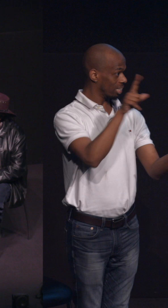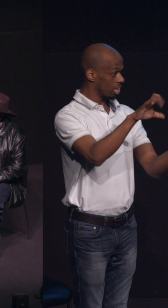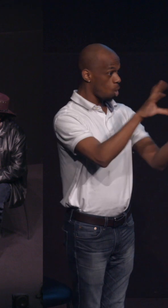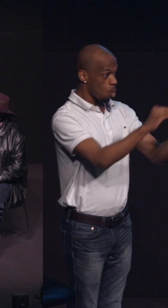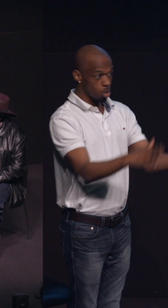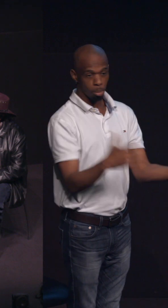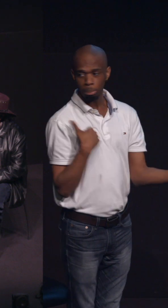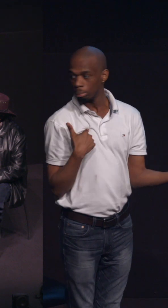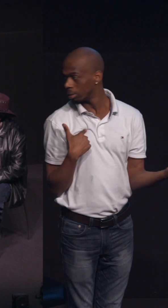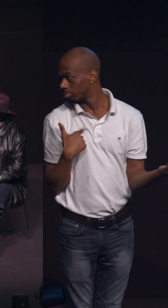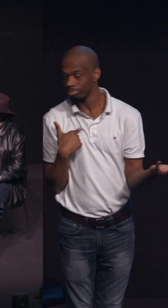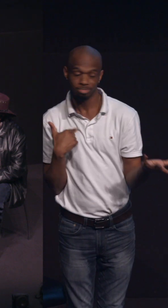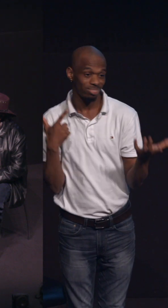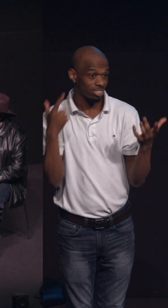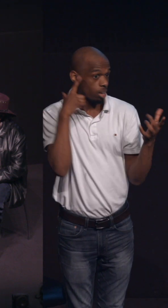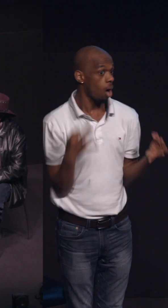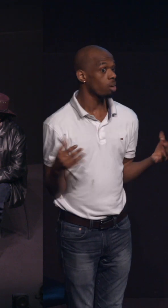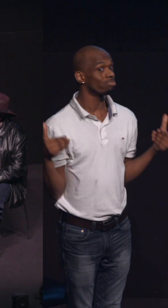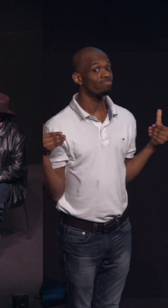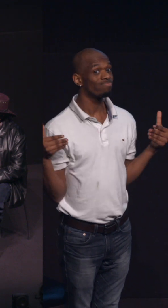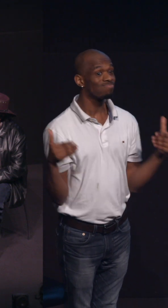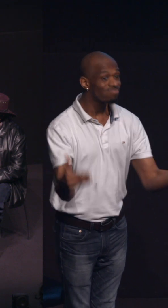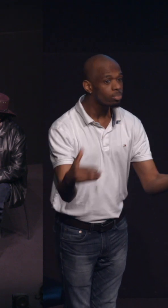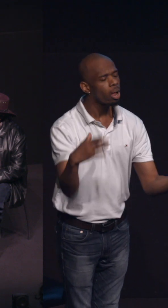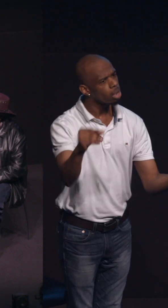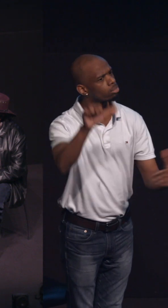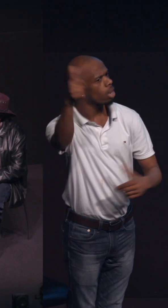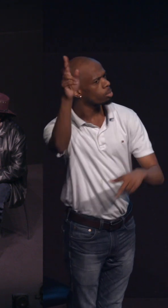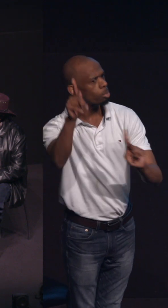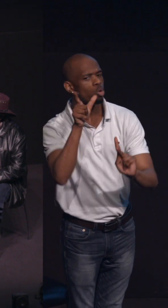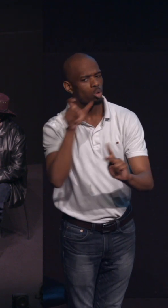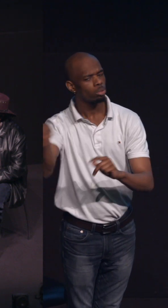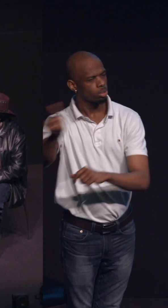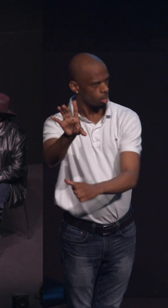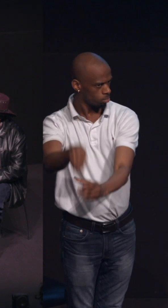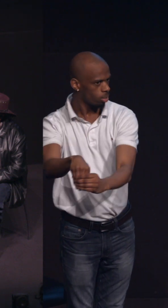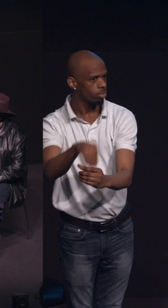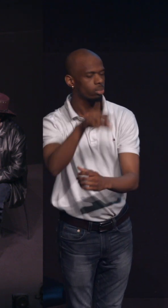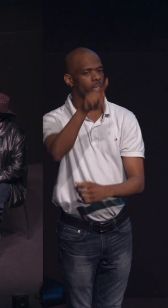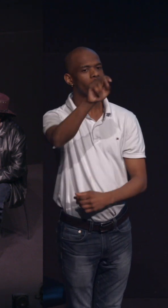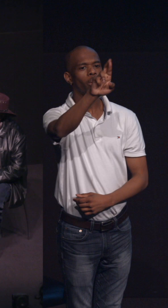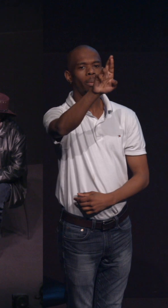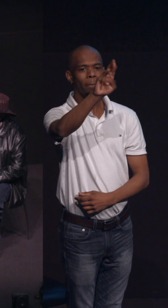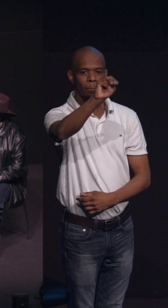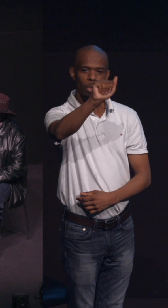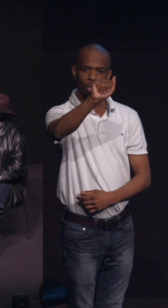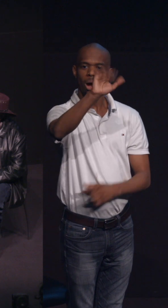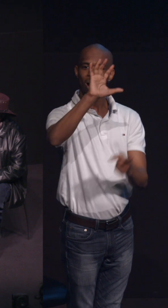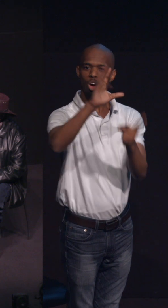it's myself and other people that are part of the Black permaculture network, we were like, "It--the time is now."